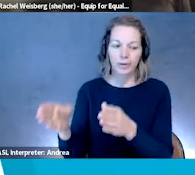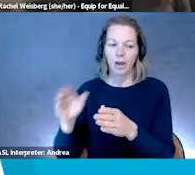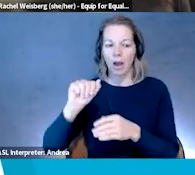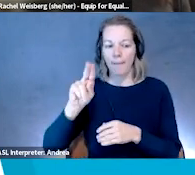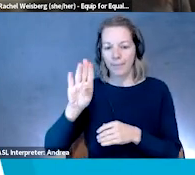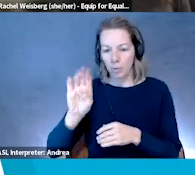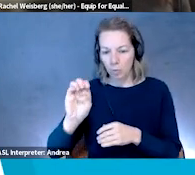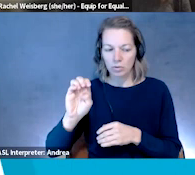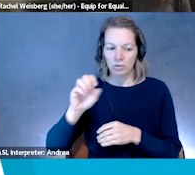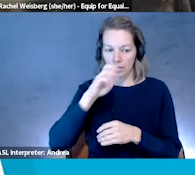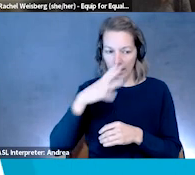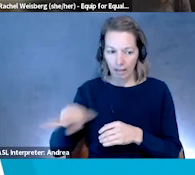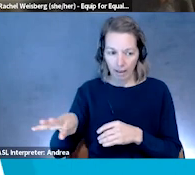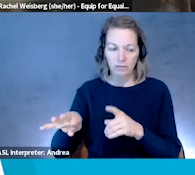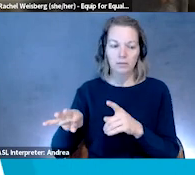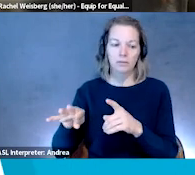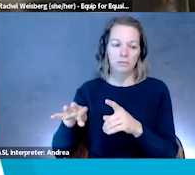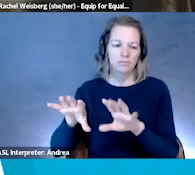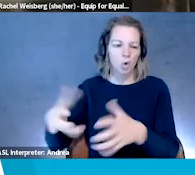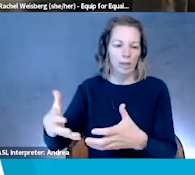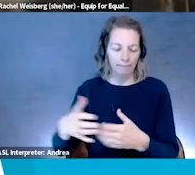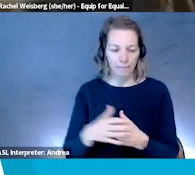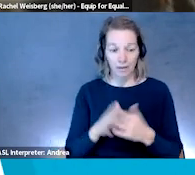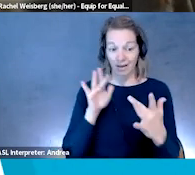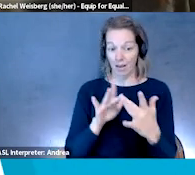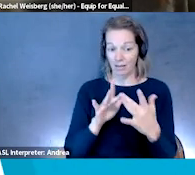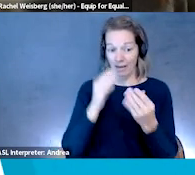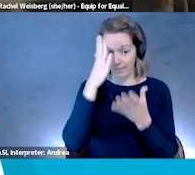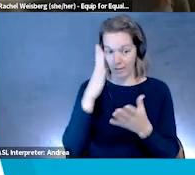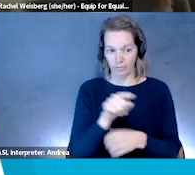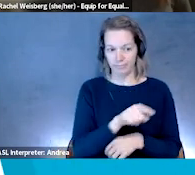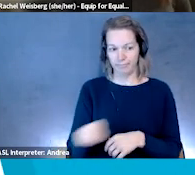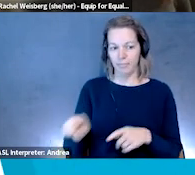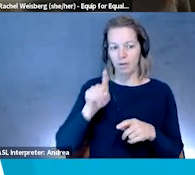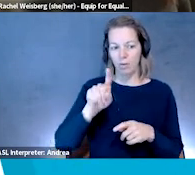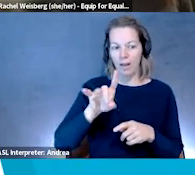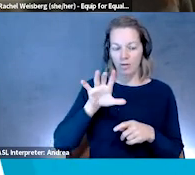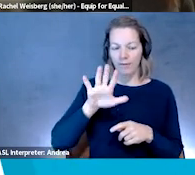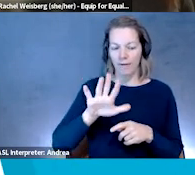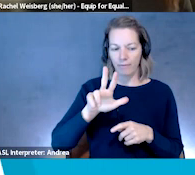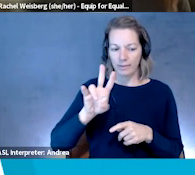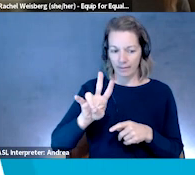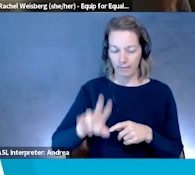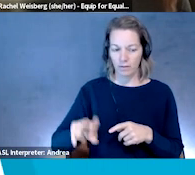LEGAL HELP. WE HAVE SEVERAL LEGAL TEAMS, CIVIL RIGHTS, ABUSE